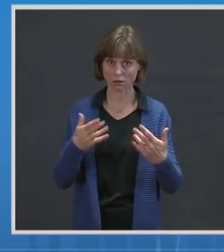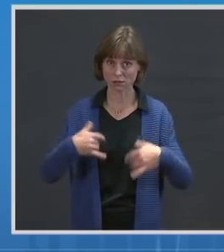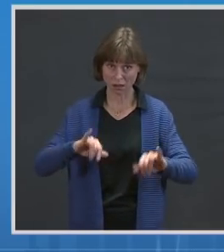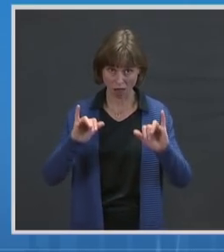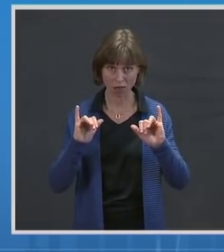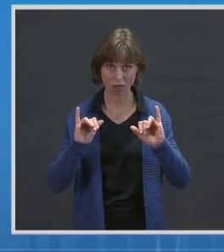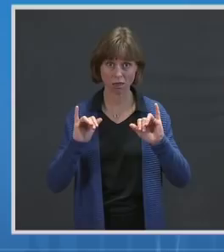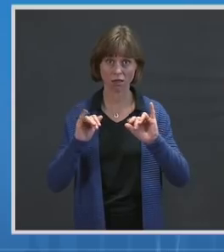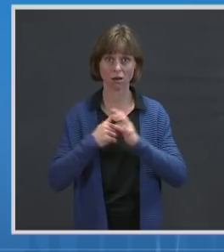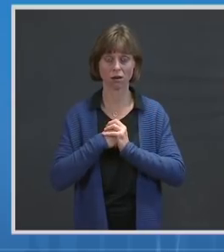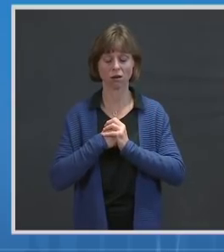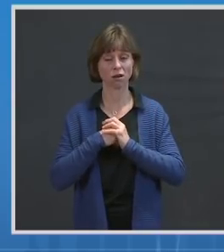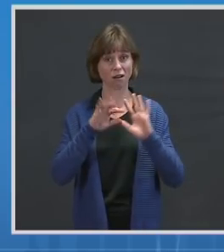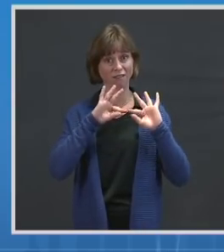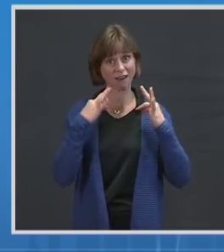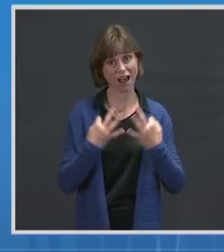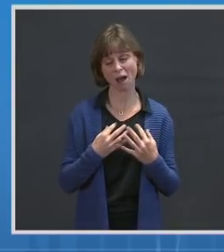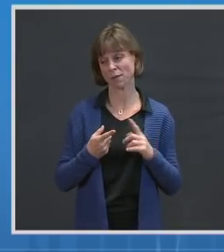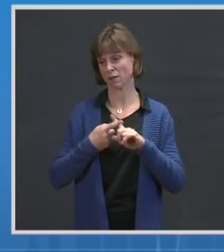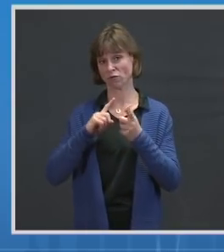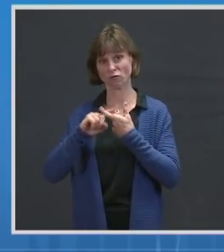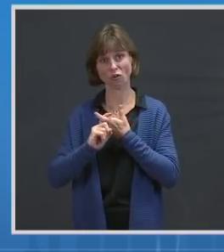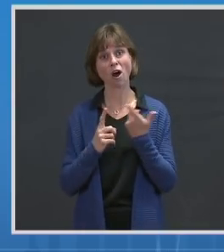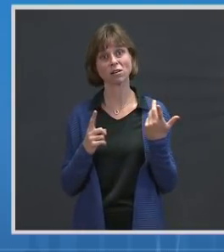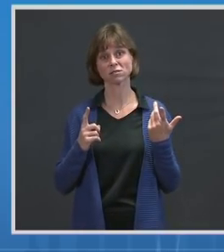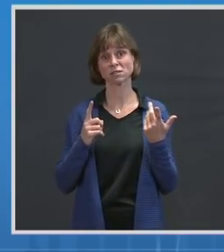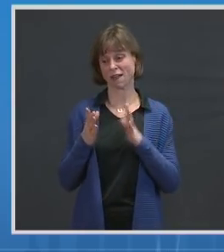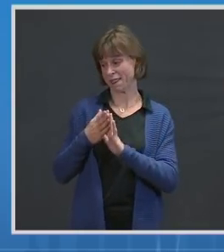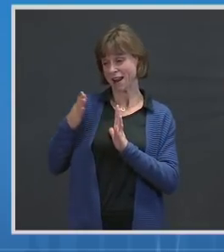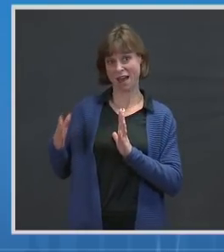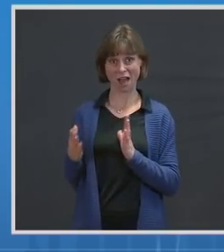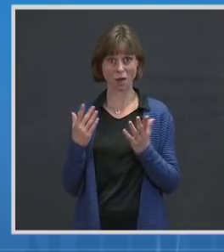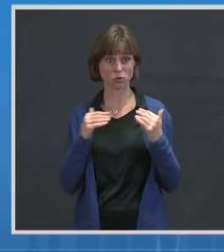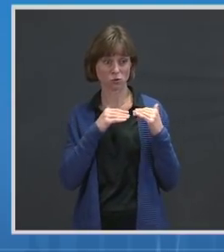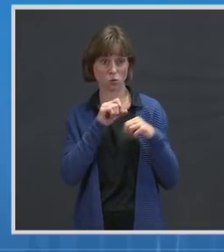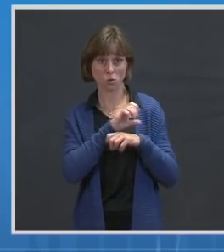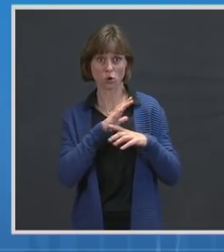our family members, our friends, our neighbors, and our co-workers -- to this pandemic.